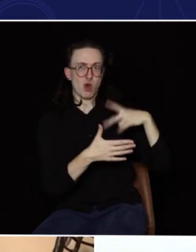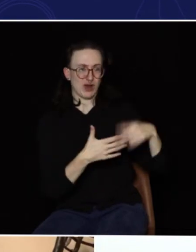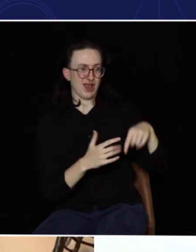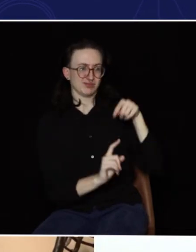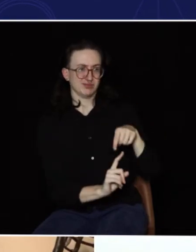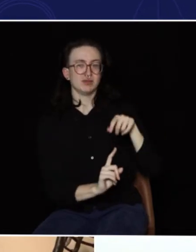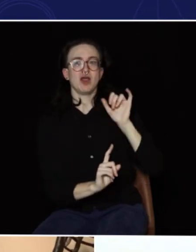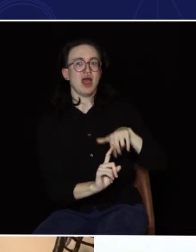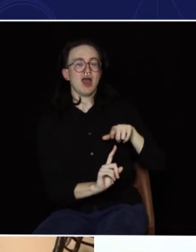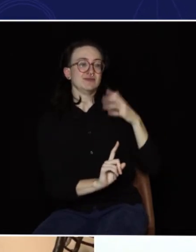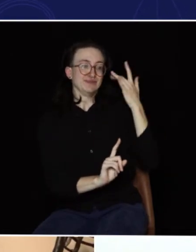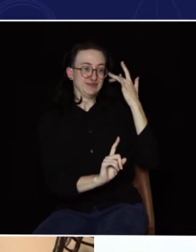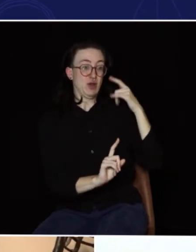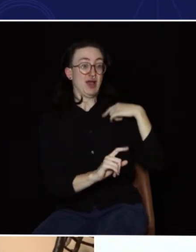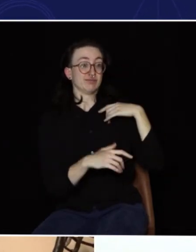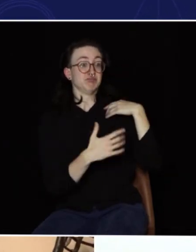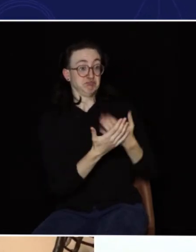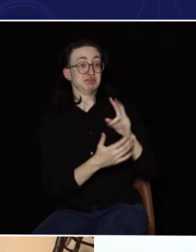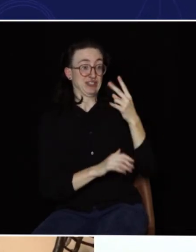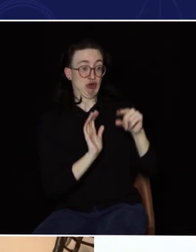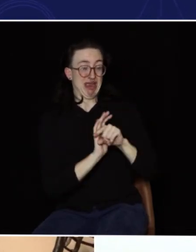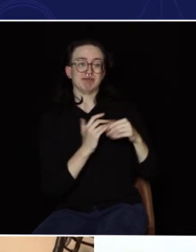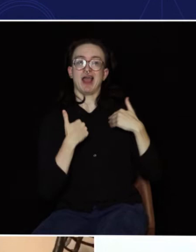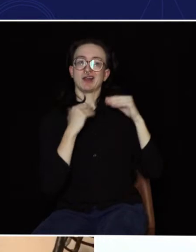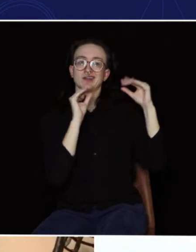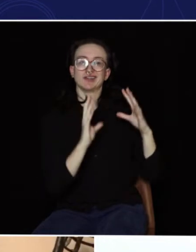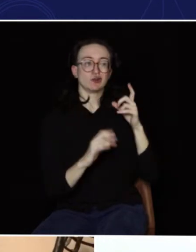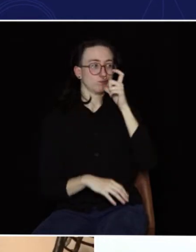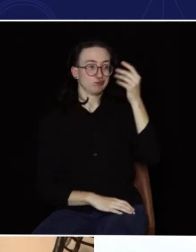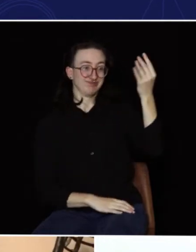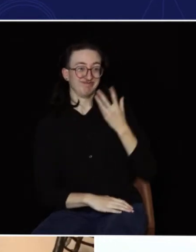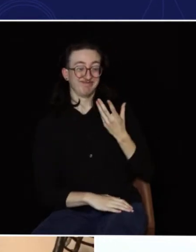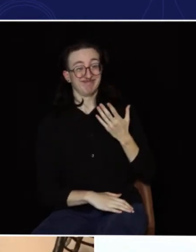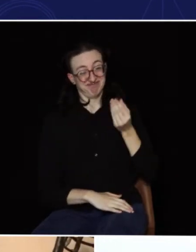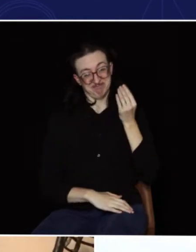when I was in second grade, I had a teacher who told me that this was the farthest I could go.